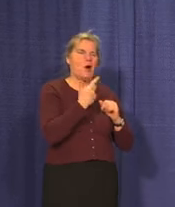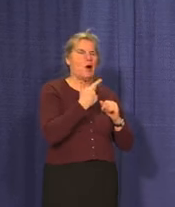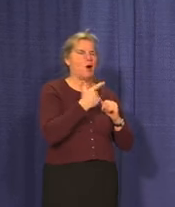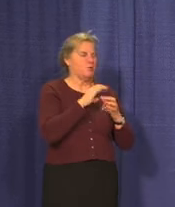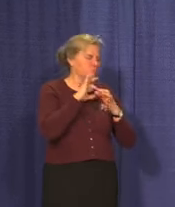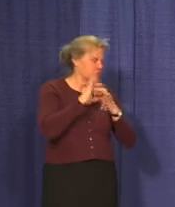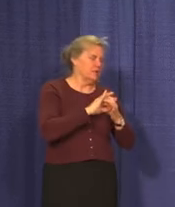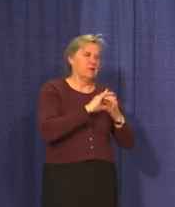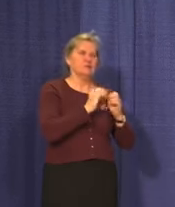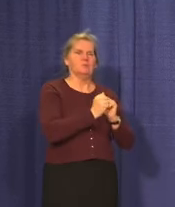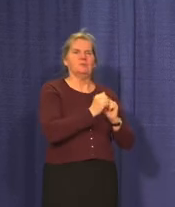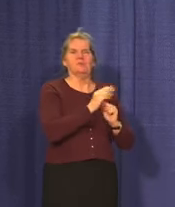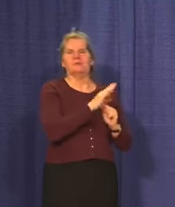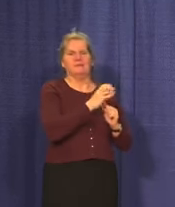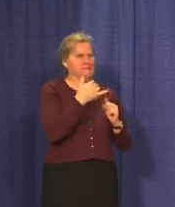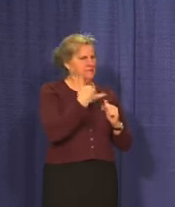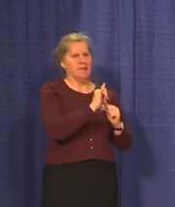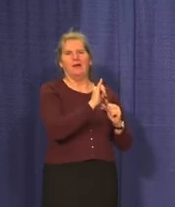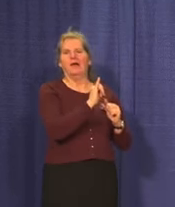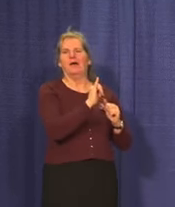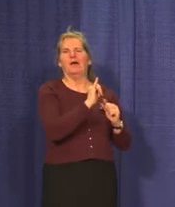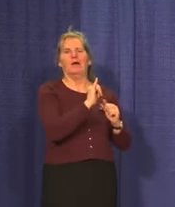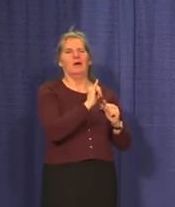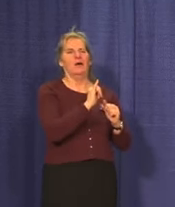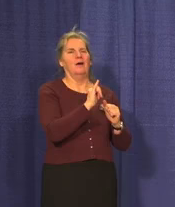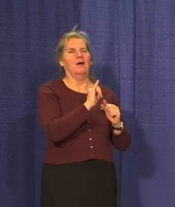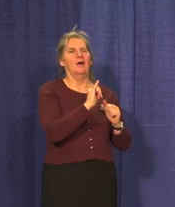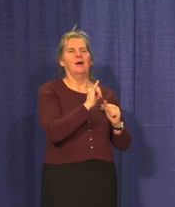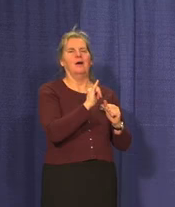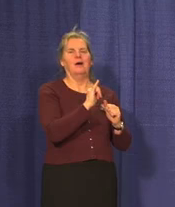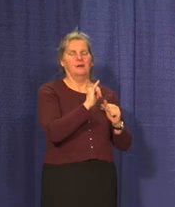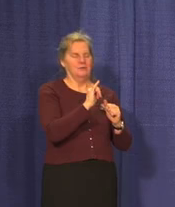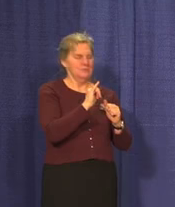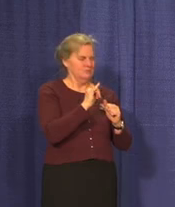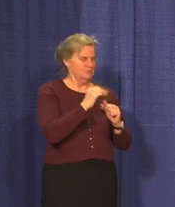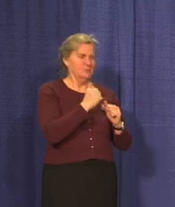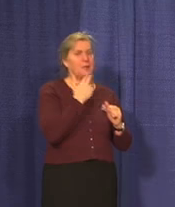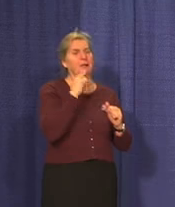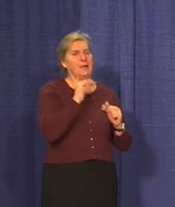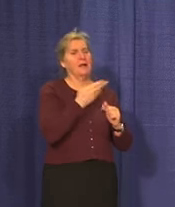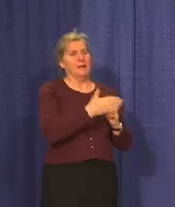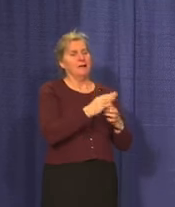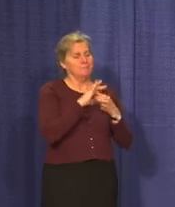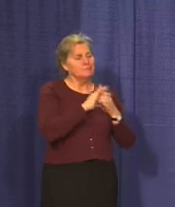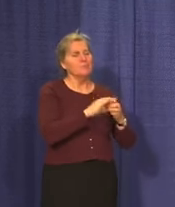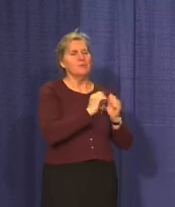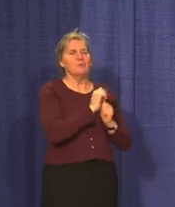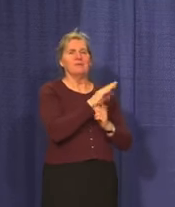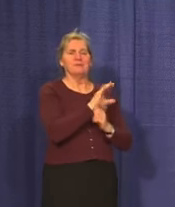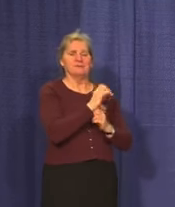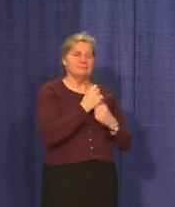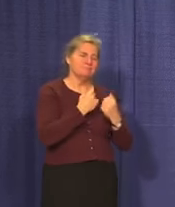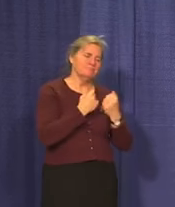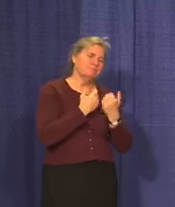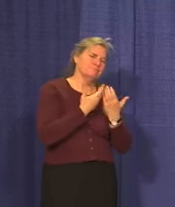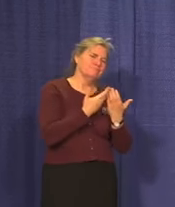WITH BC THAT WE ARE SO FORTUNATE TO HAVE. AND THAT IS IN THE LABORATORY